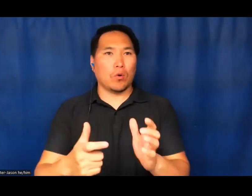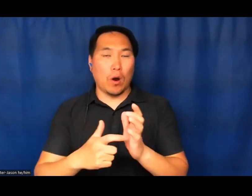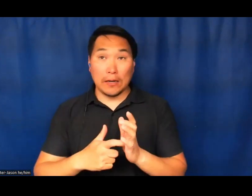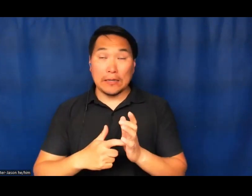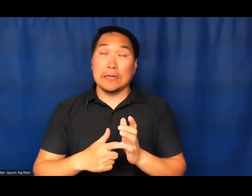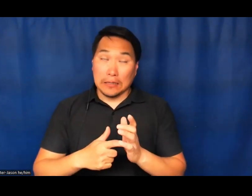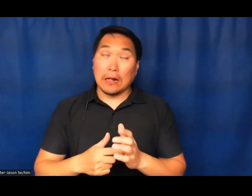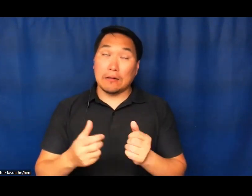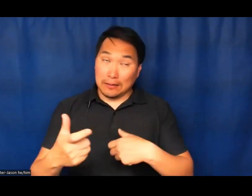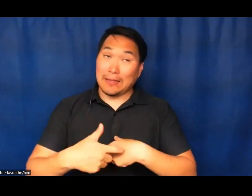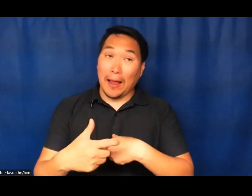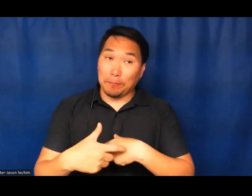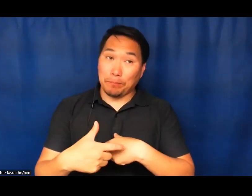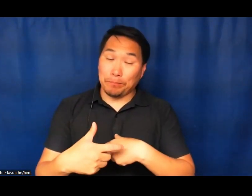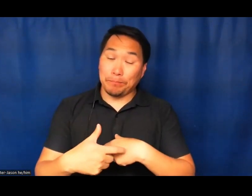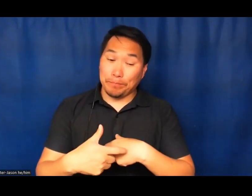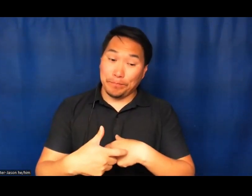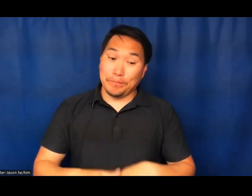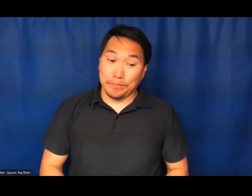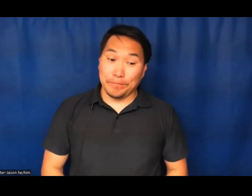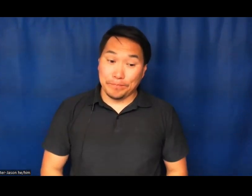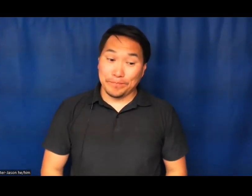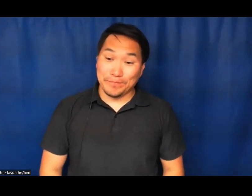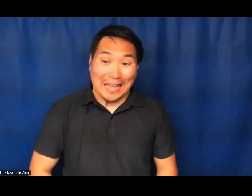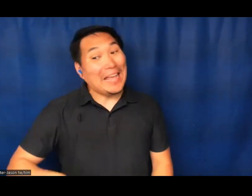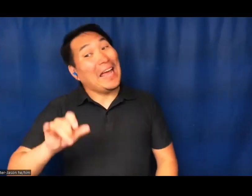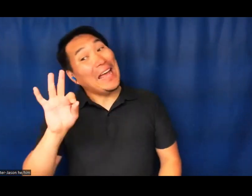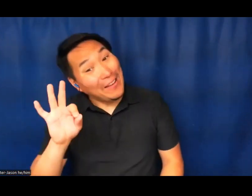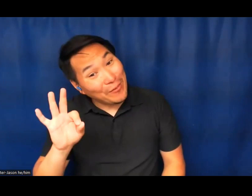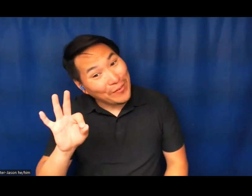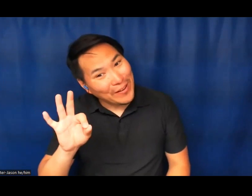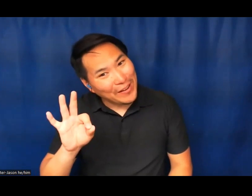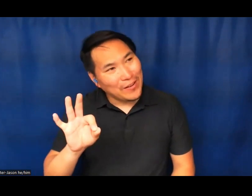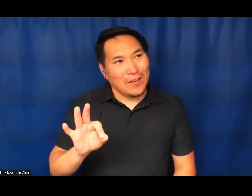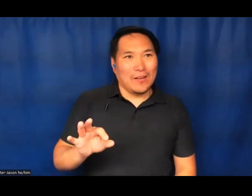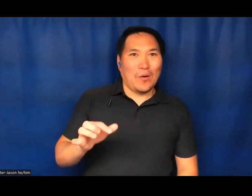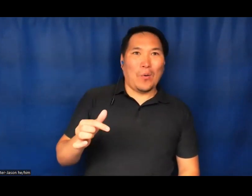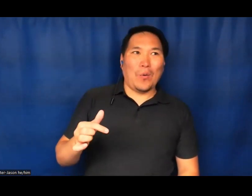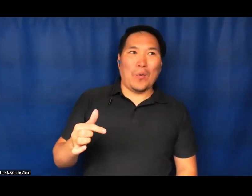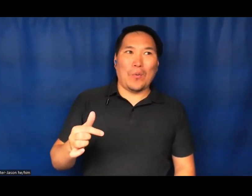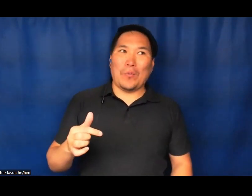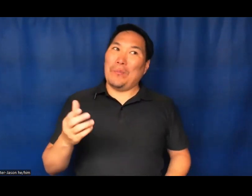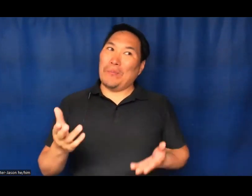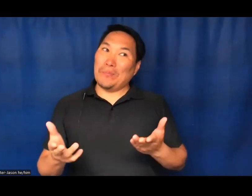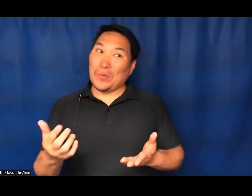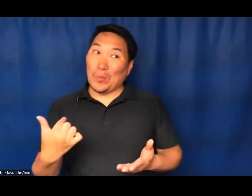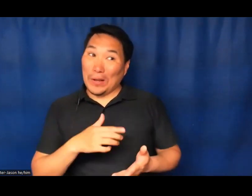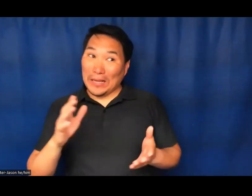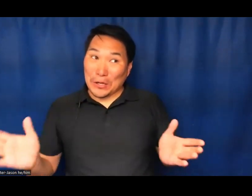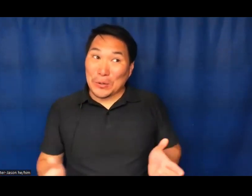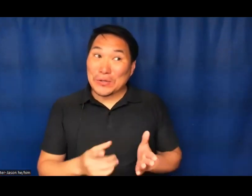time, whether that kind of encourages the Court to take a few or have a few quieter